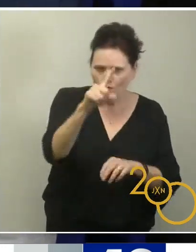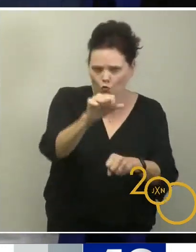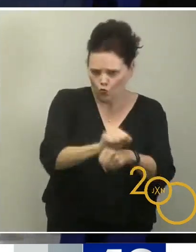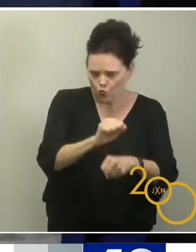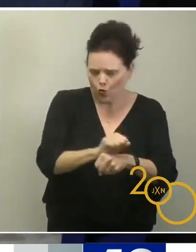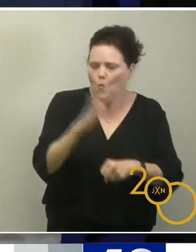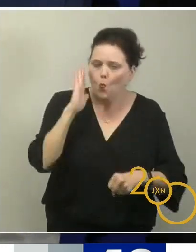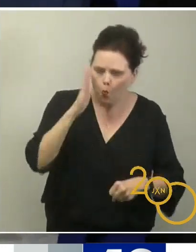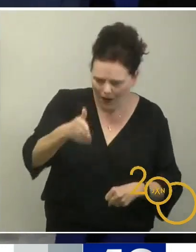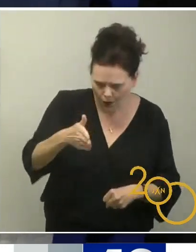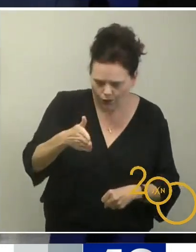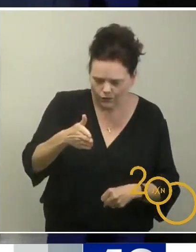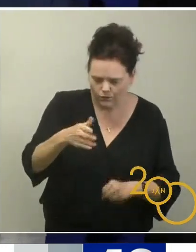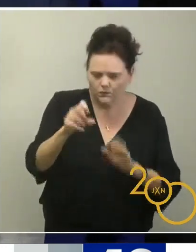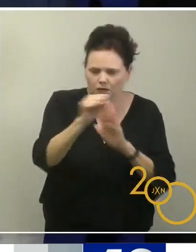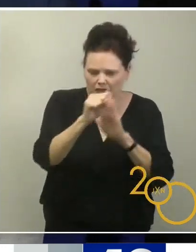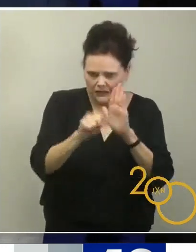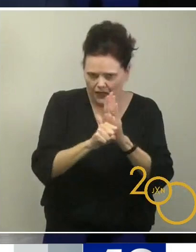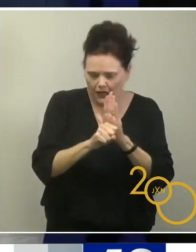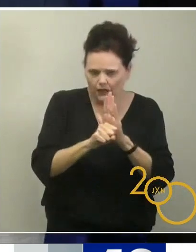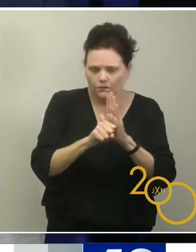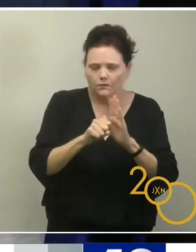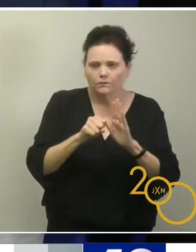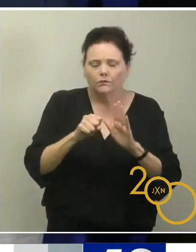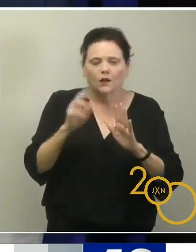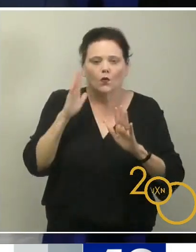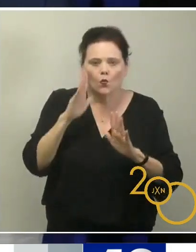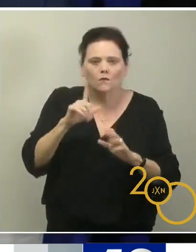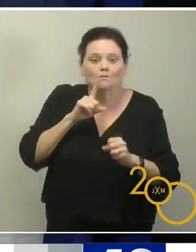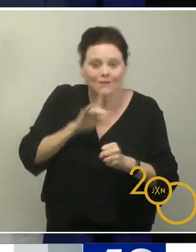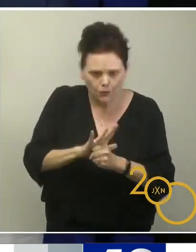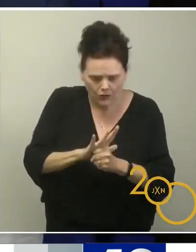HAVE BEEN AND WILL BE REACHING OUT TO.